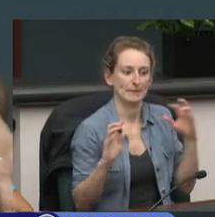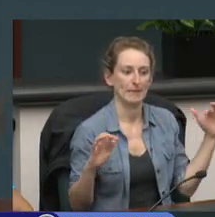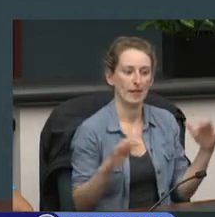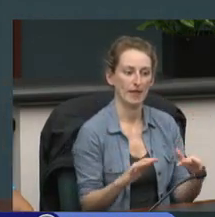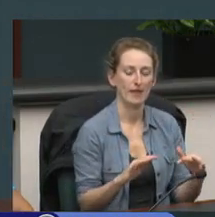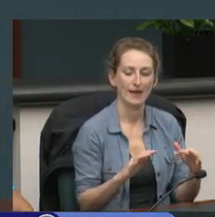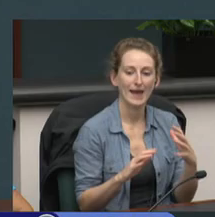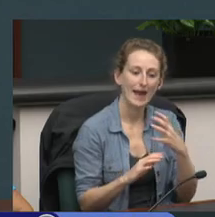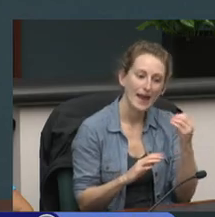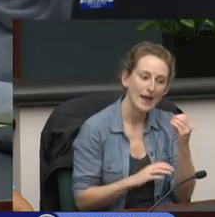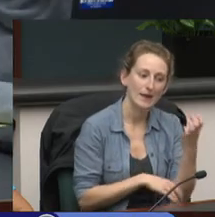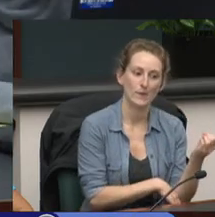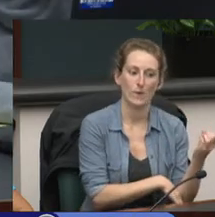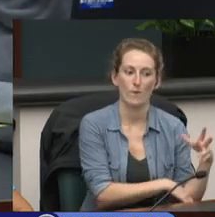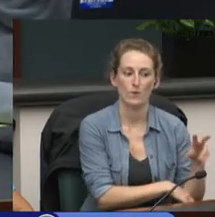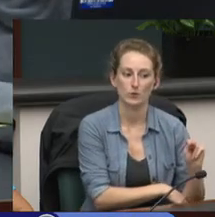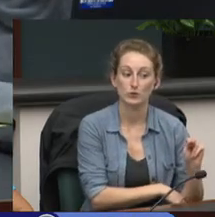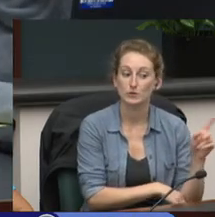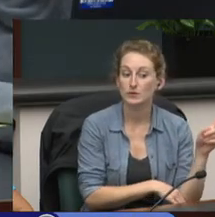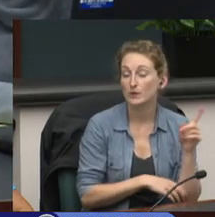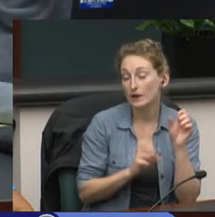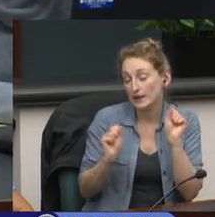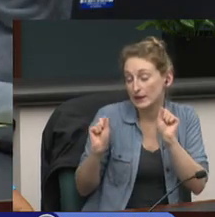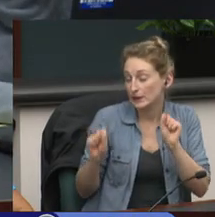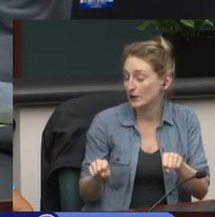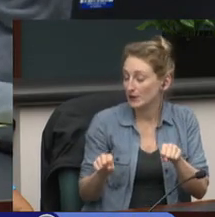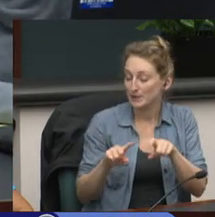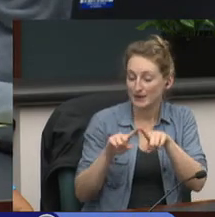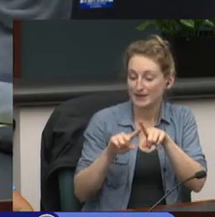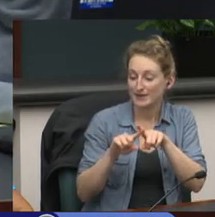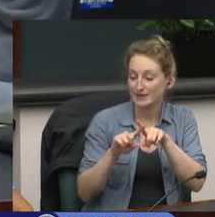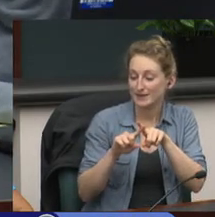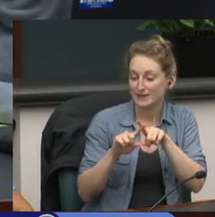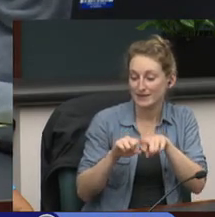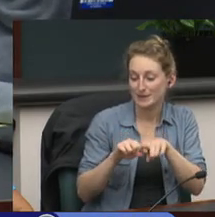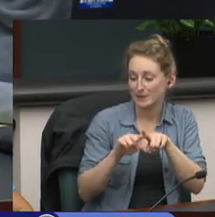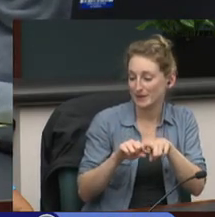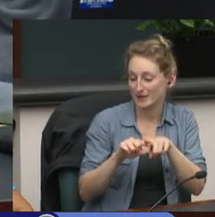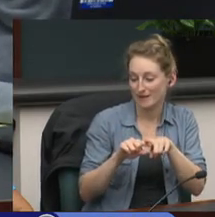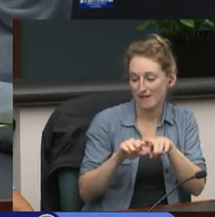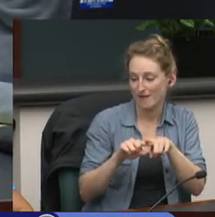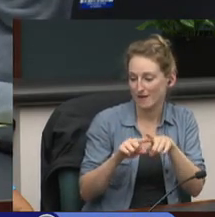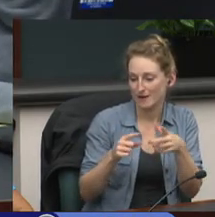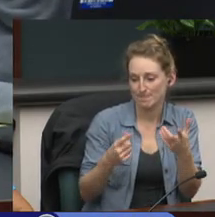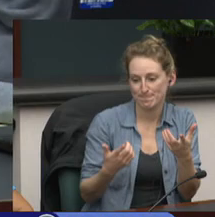depending on what the characteristics of a particular lot is yes councilmember